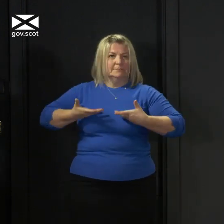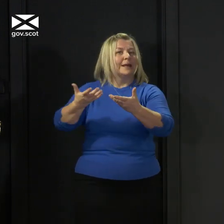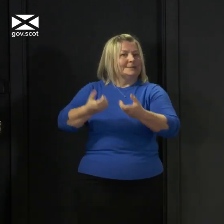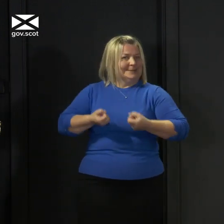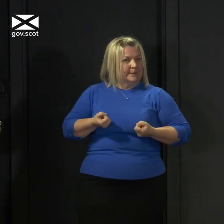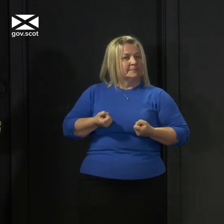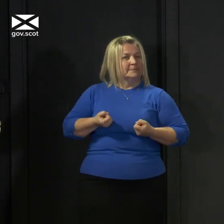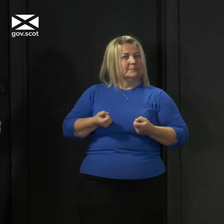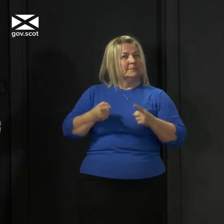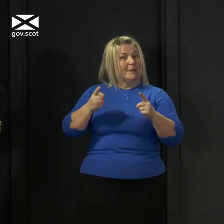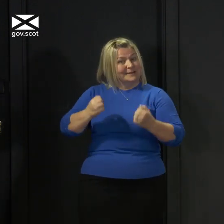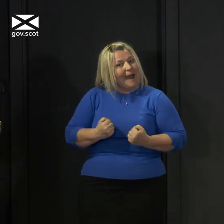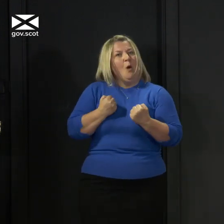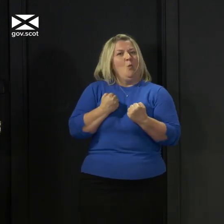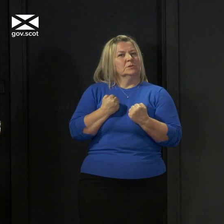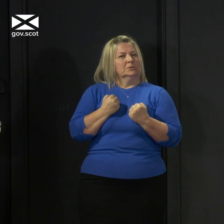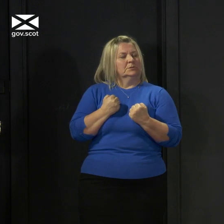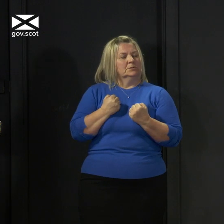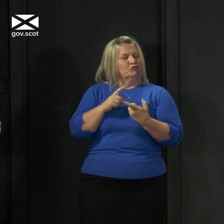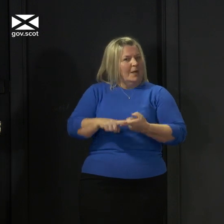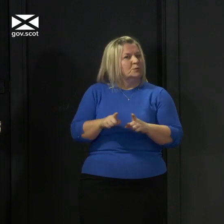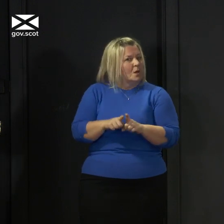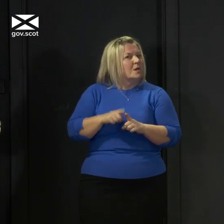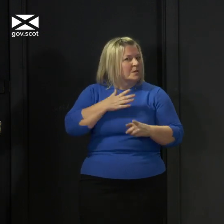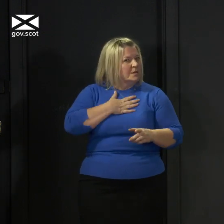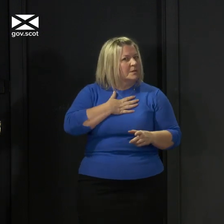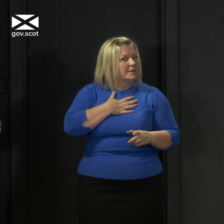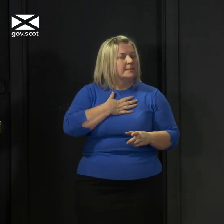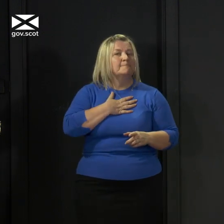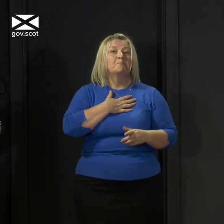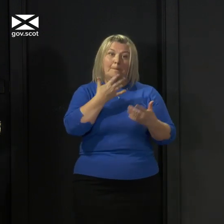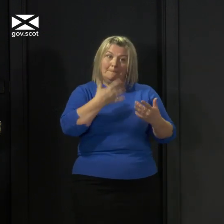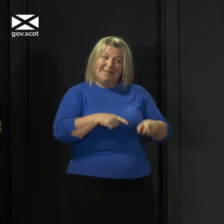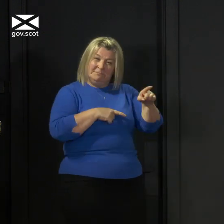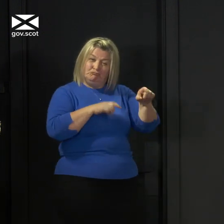important or on testing we are harnessing at the university capability